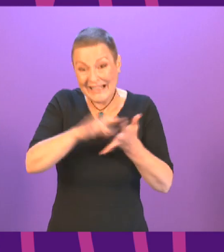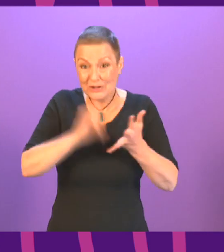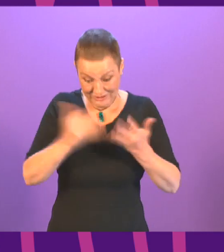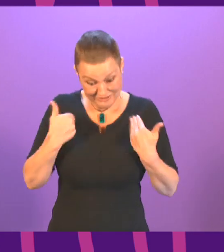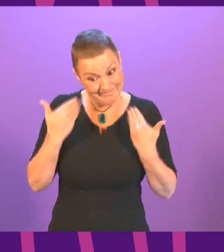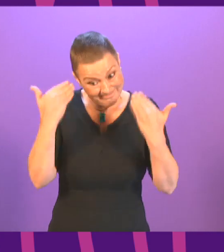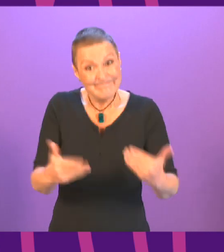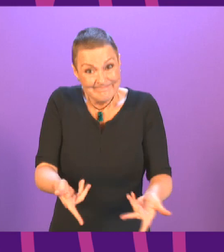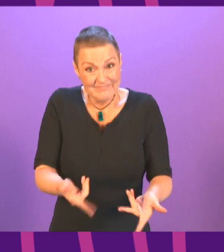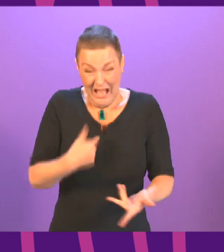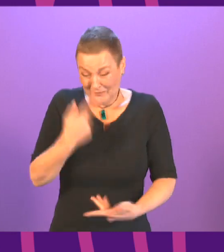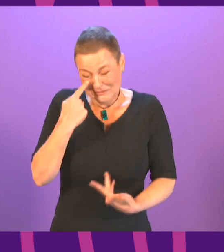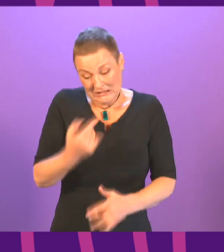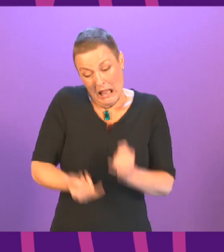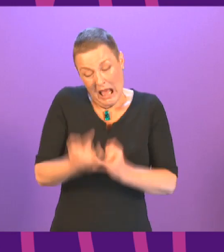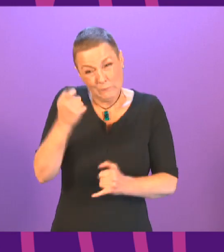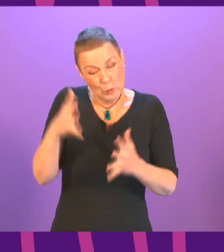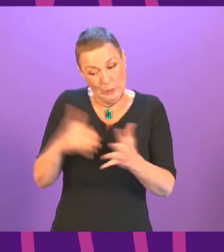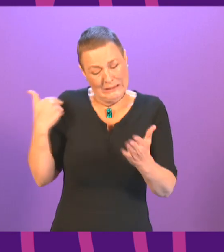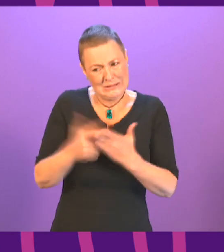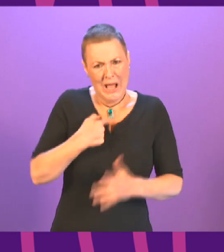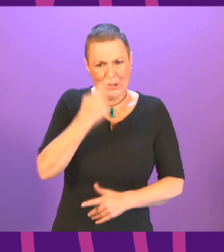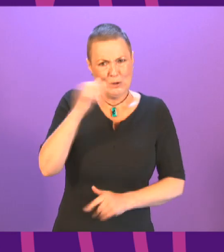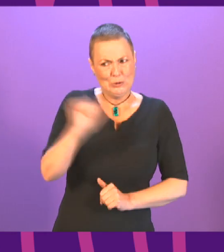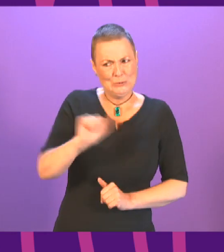line of our national health service. Over the past few weeks, I have seen that pressure